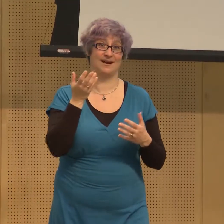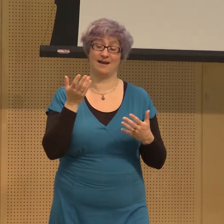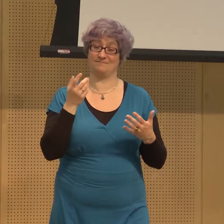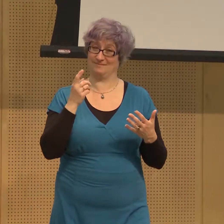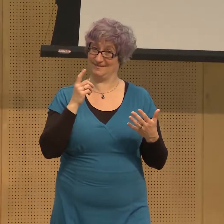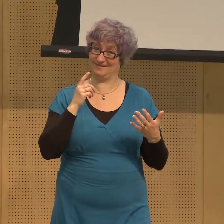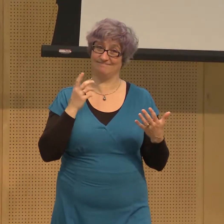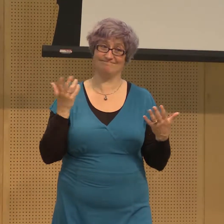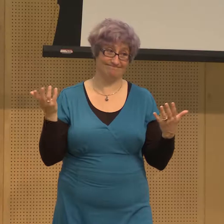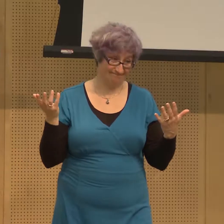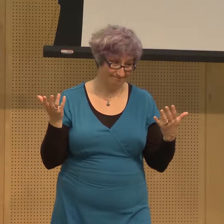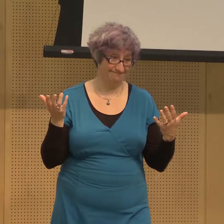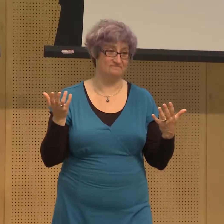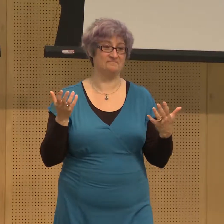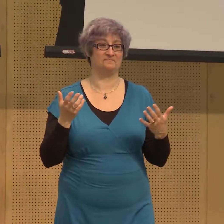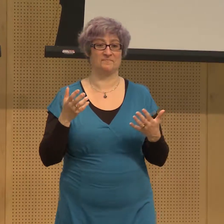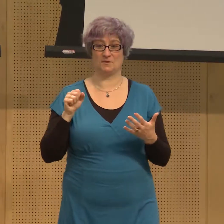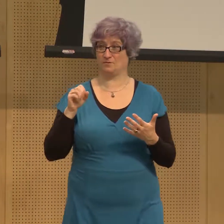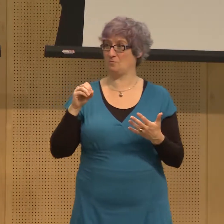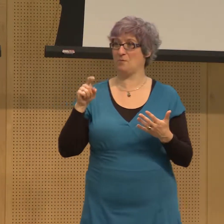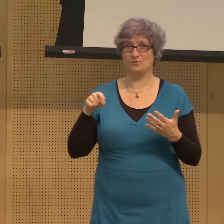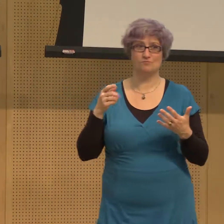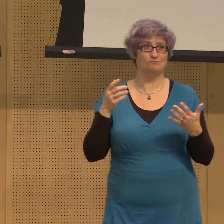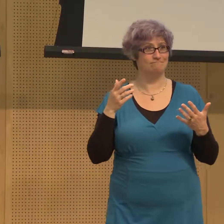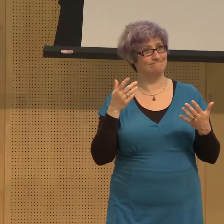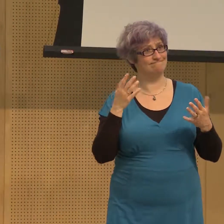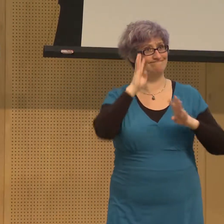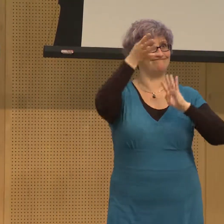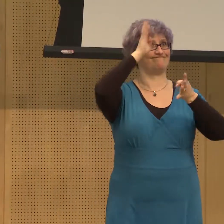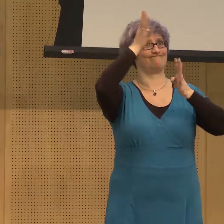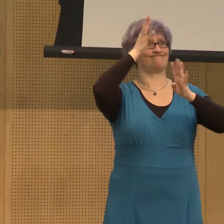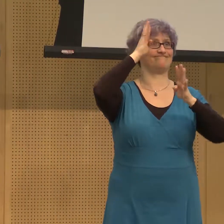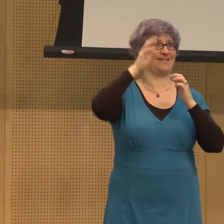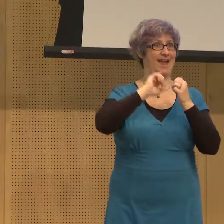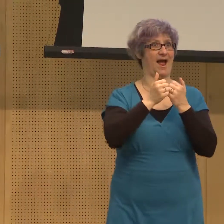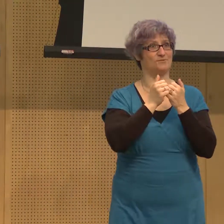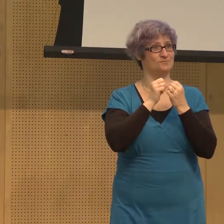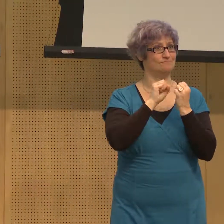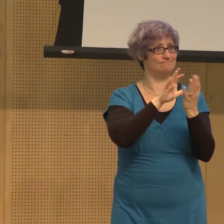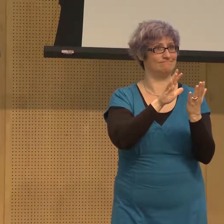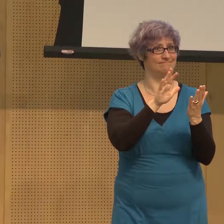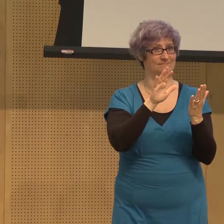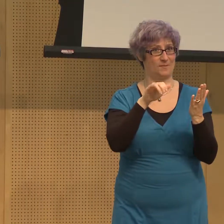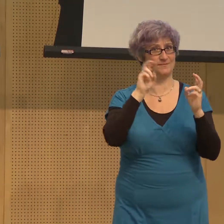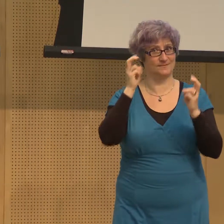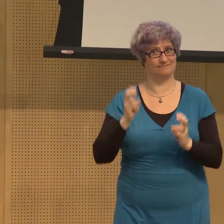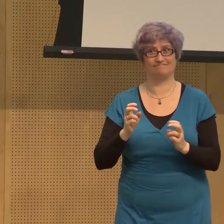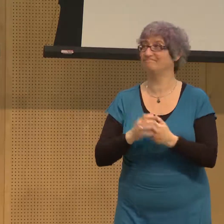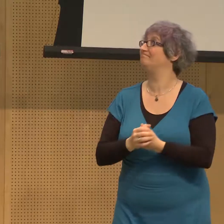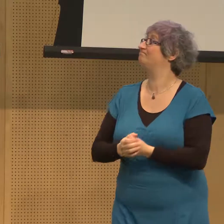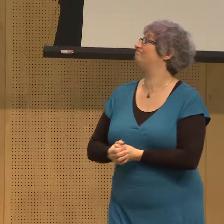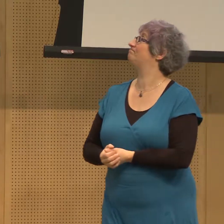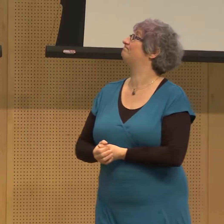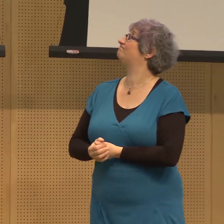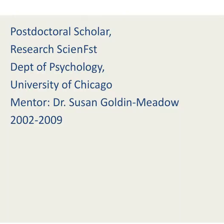or bathrooms or enough food. There were a lot of complications that forced us to become inventive.